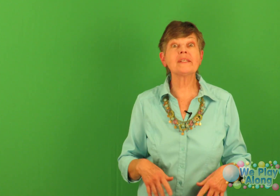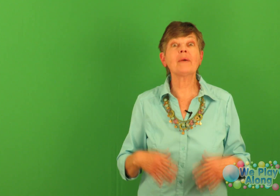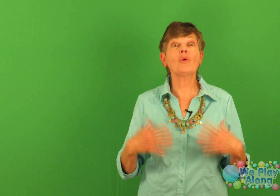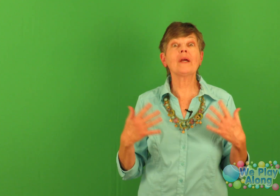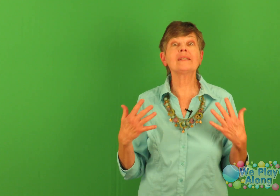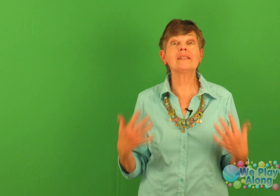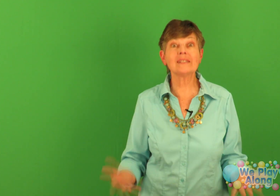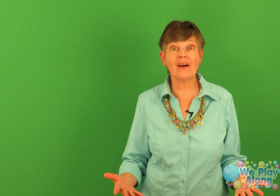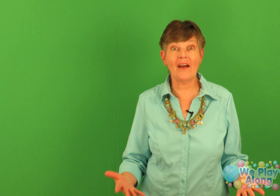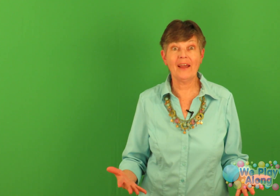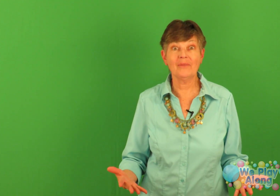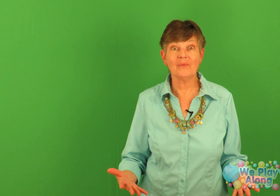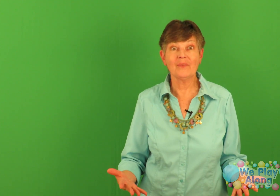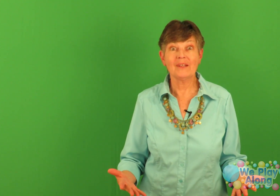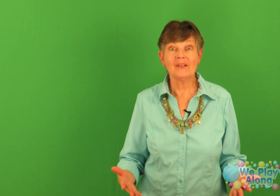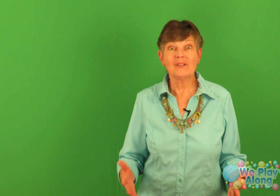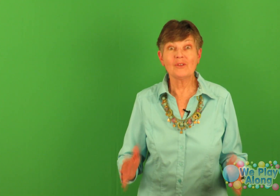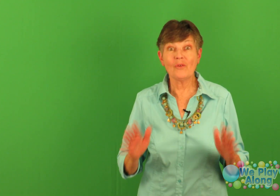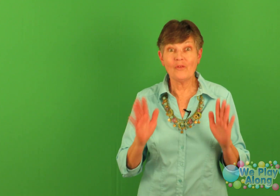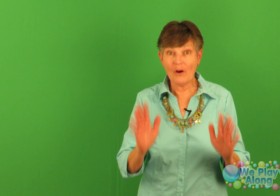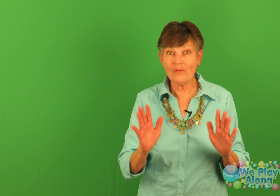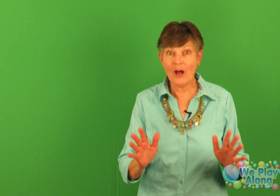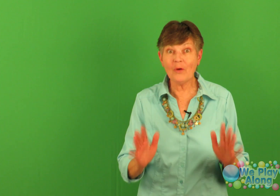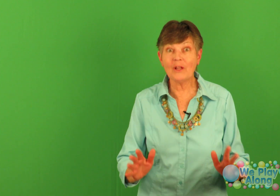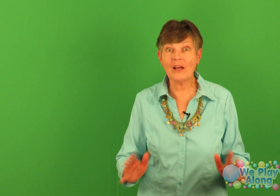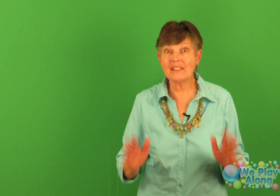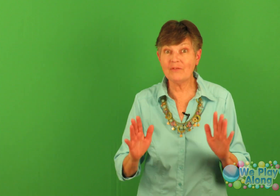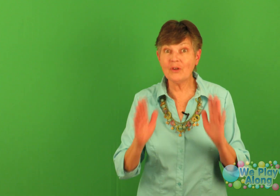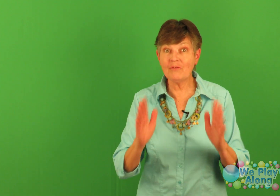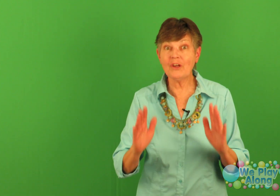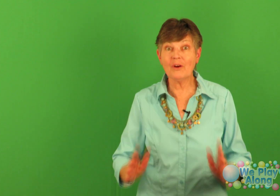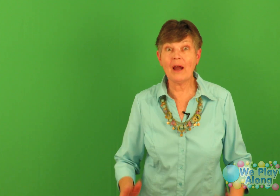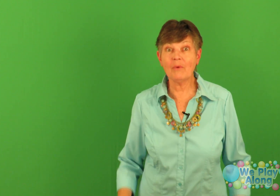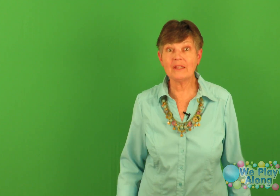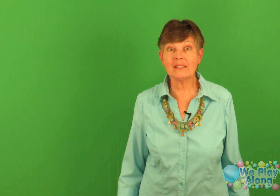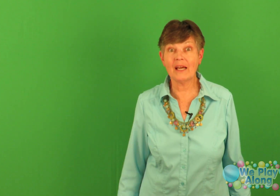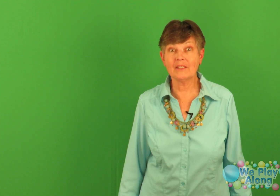that I'm going to sign so follow along see if you can figure out what the signs